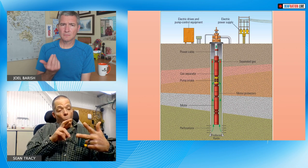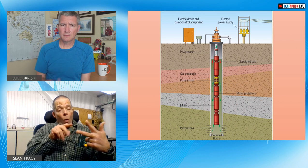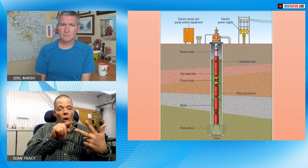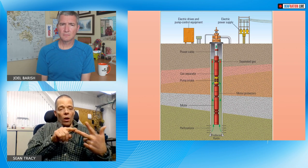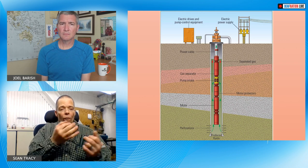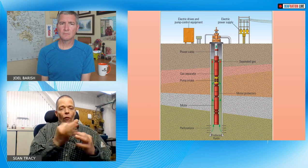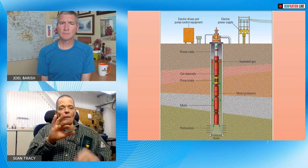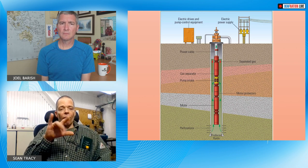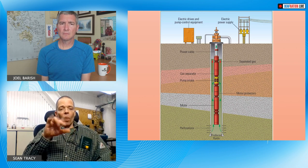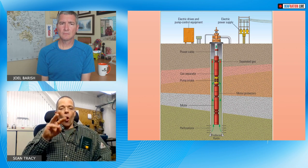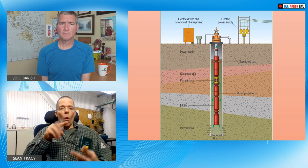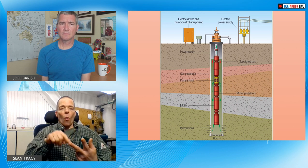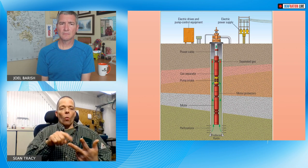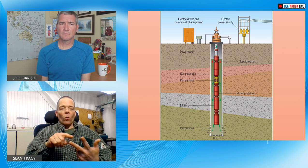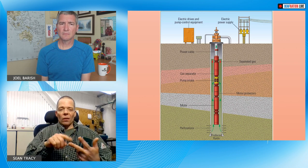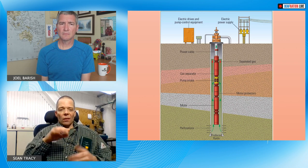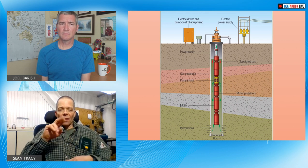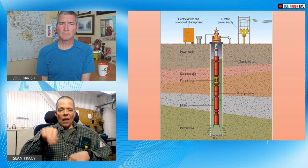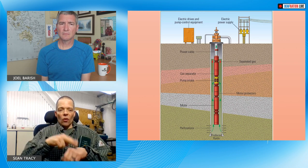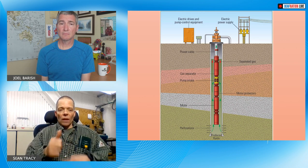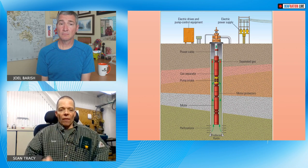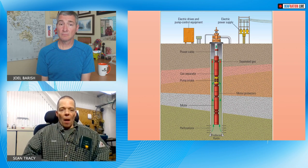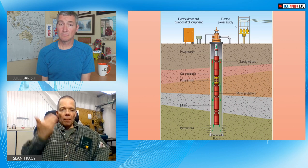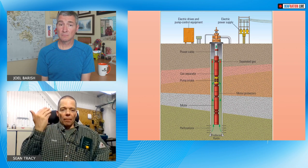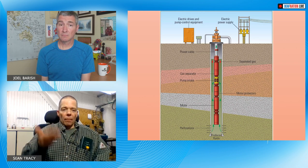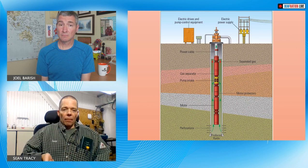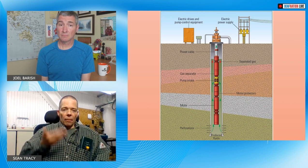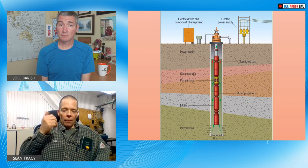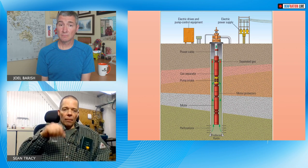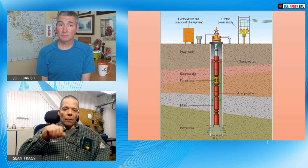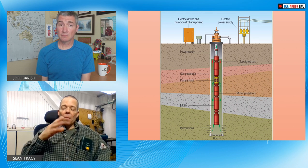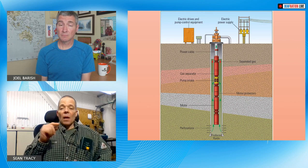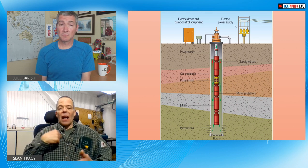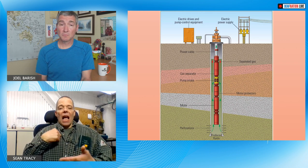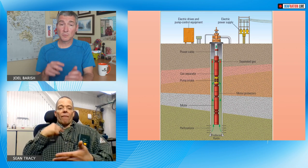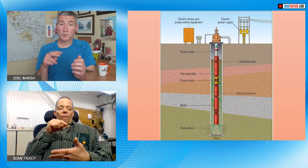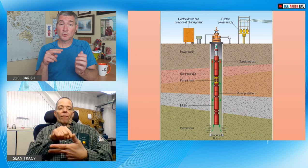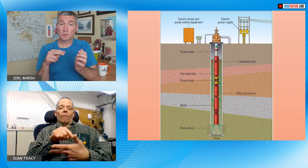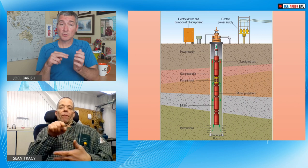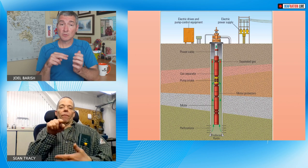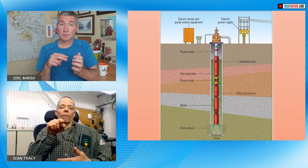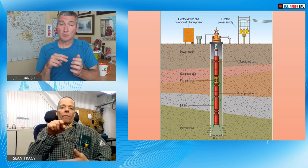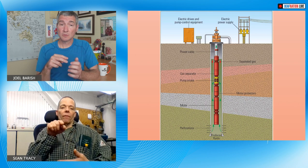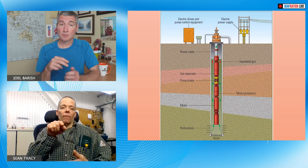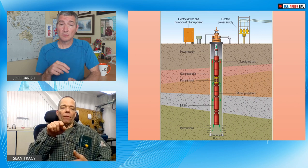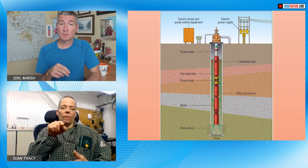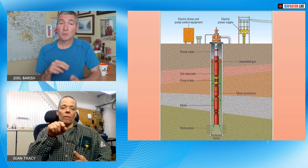or a free flow pump. The free flow pump works naturally to bring things up to the surface.